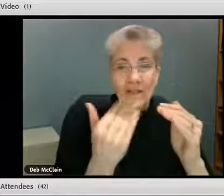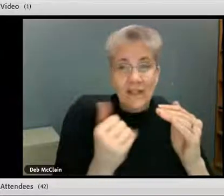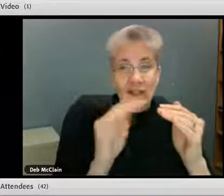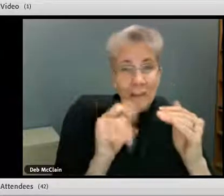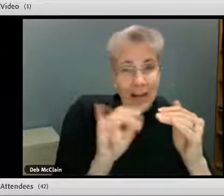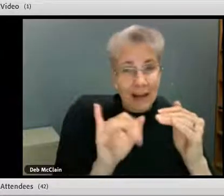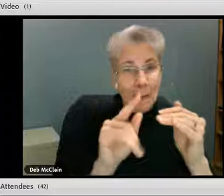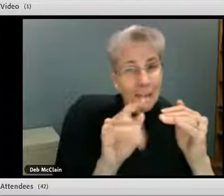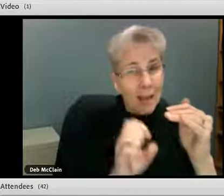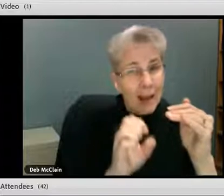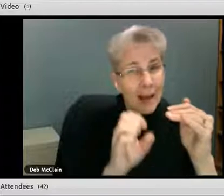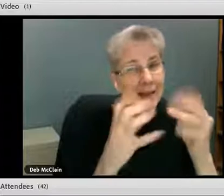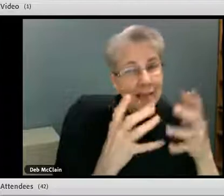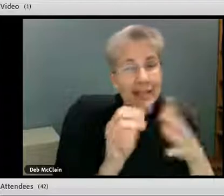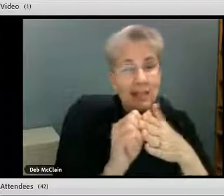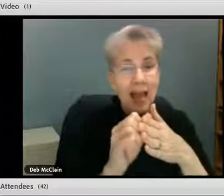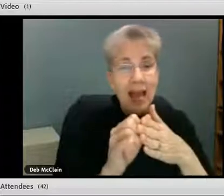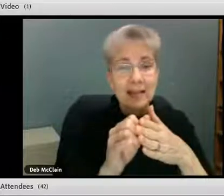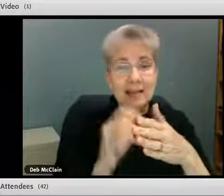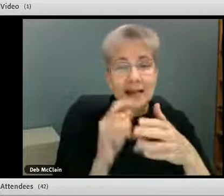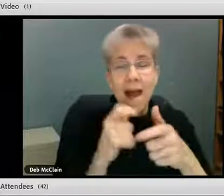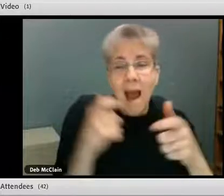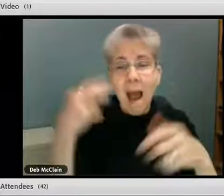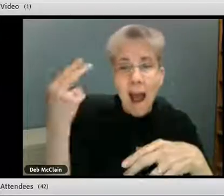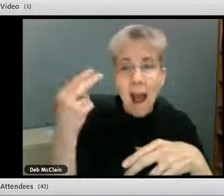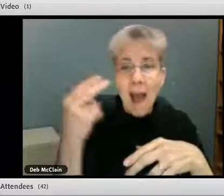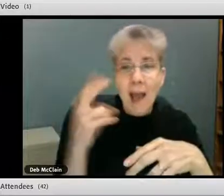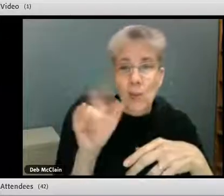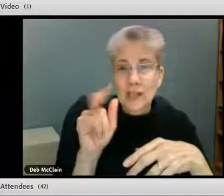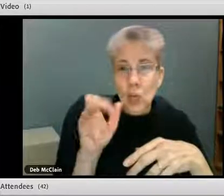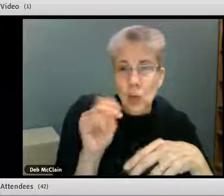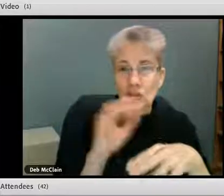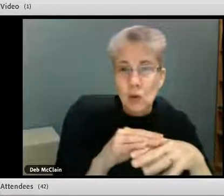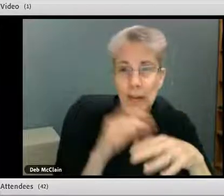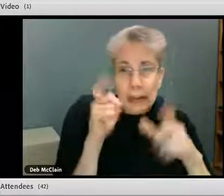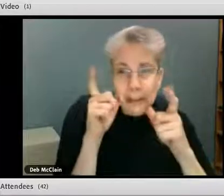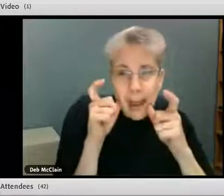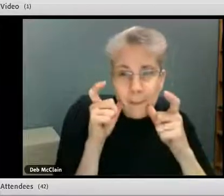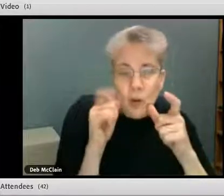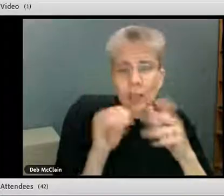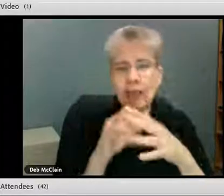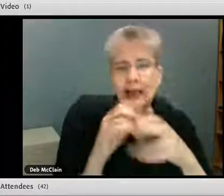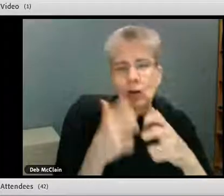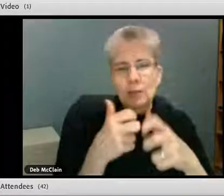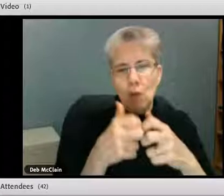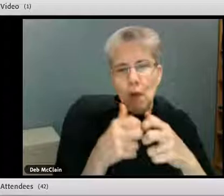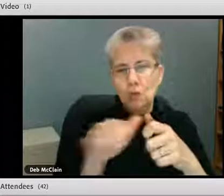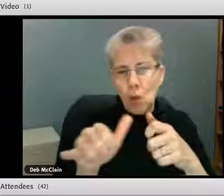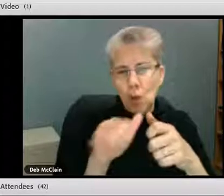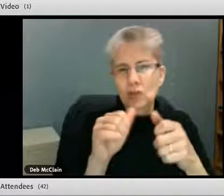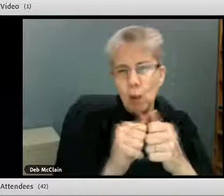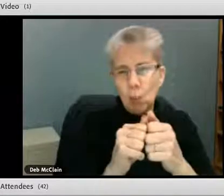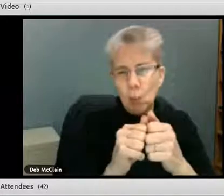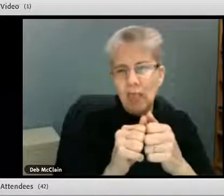on high resolution on your camera, they can actually cause some issues with your site loading. Not so much in social media.